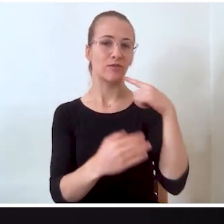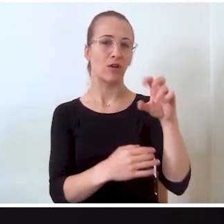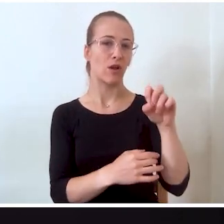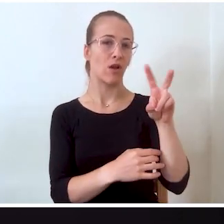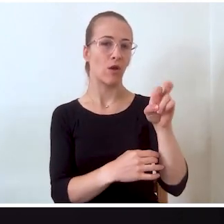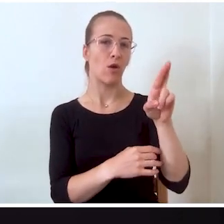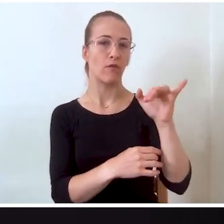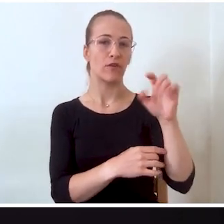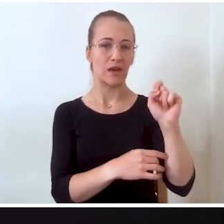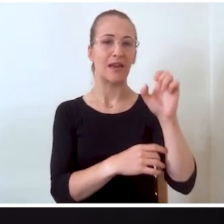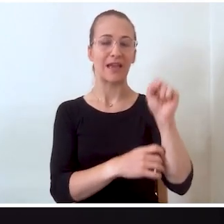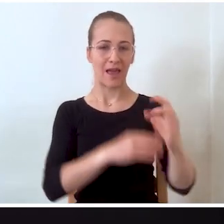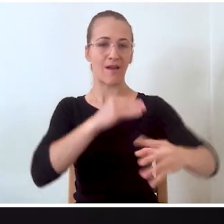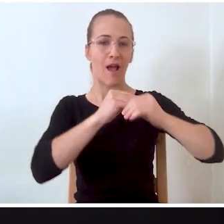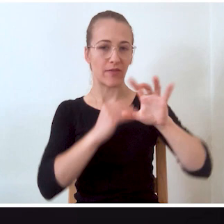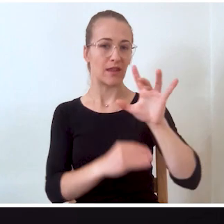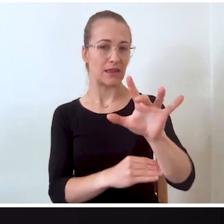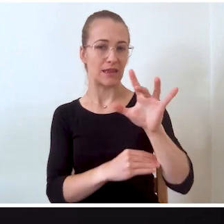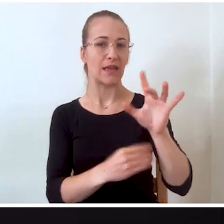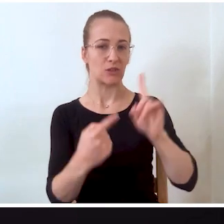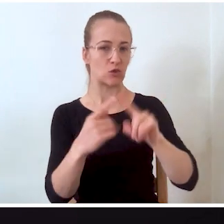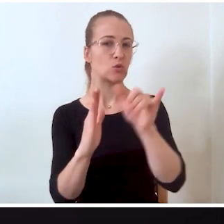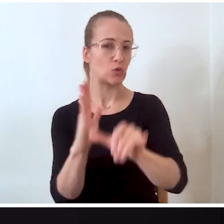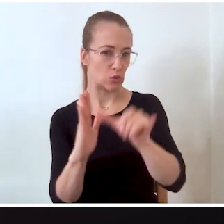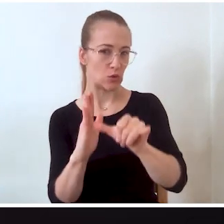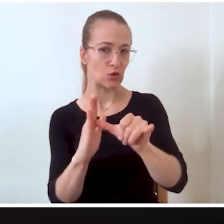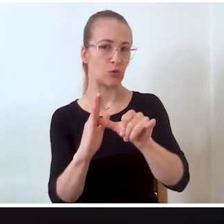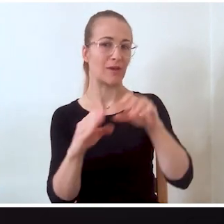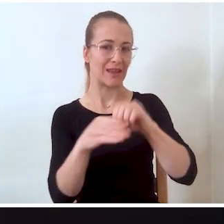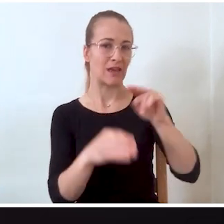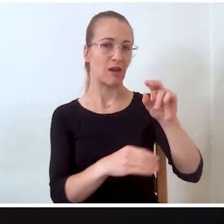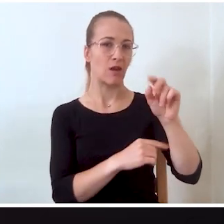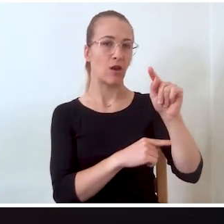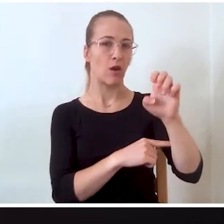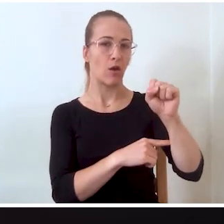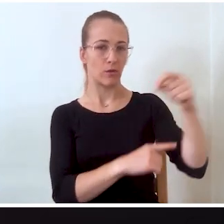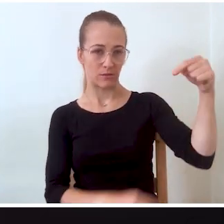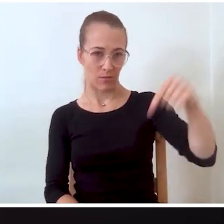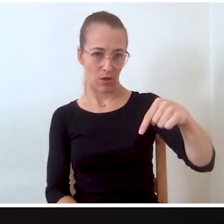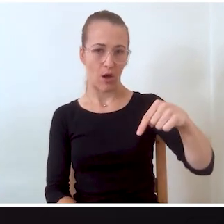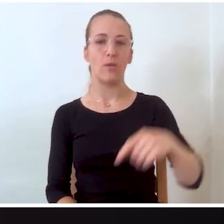and we can drop the link to that YouTube in the notes of the podcast, but we talked a lot